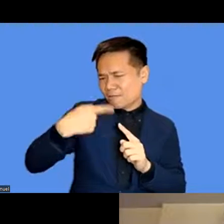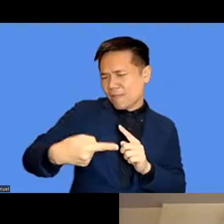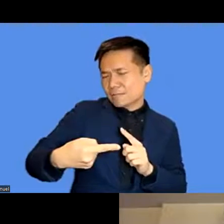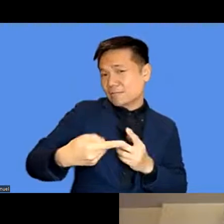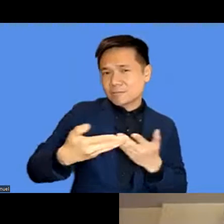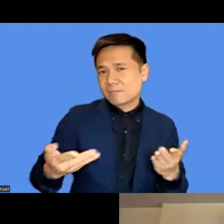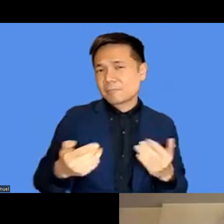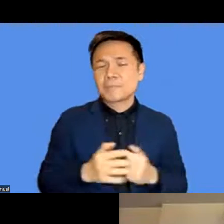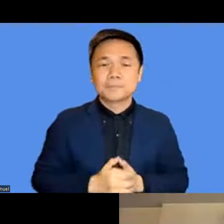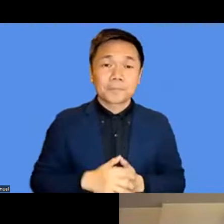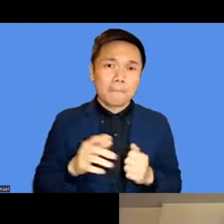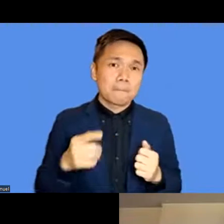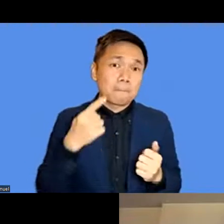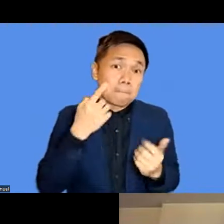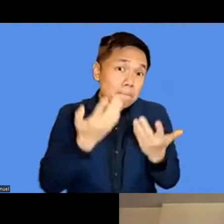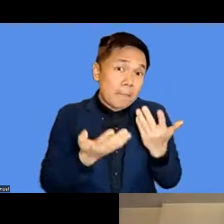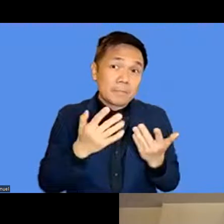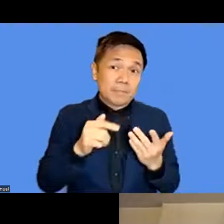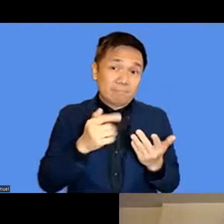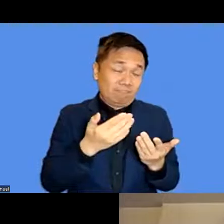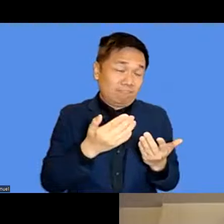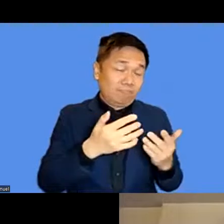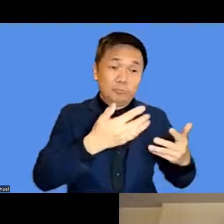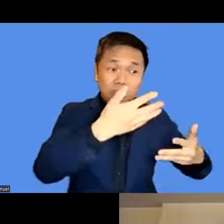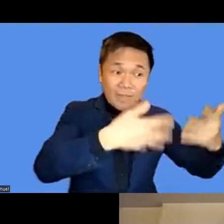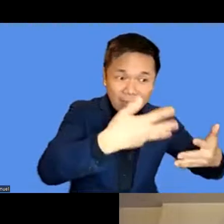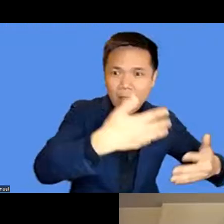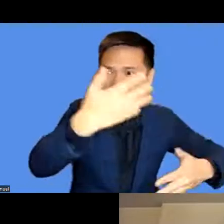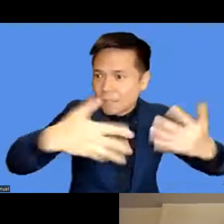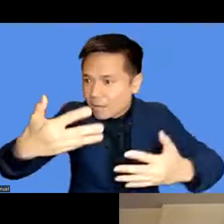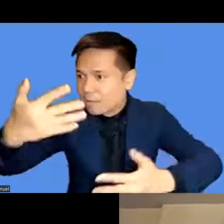with other forms of data, where would you go and what do you think the next steps are?